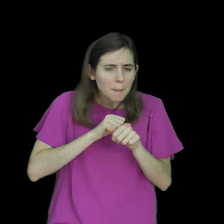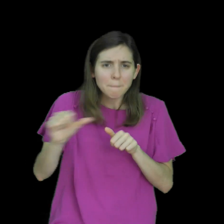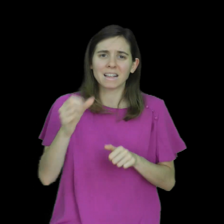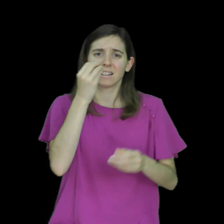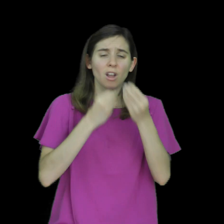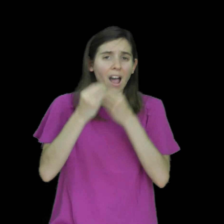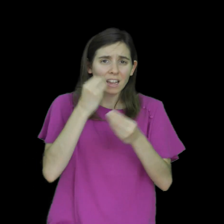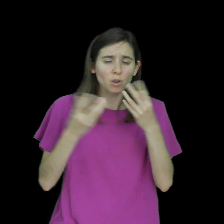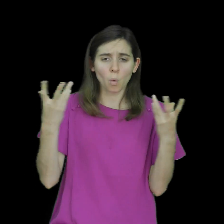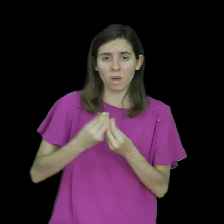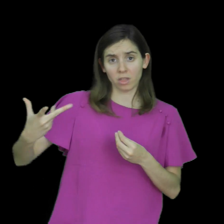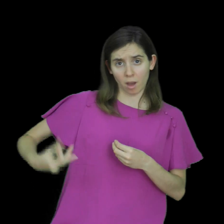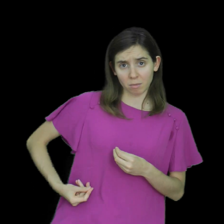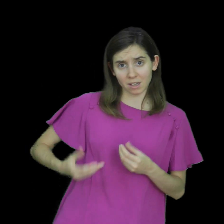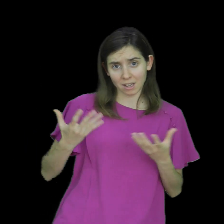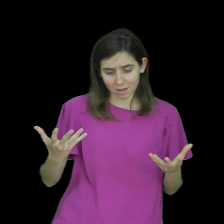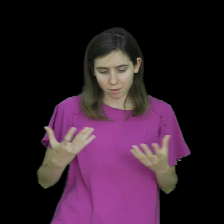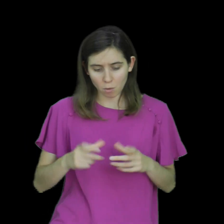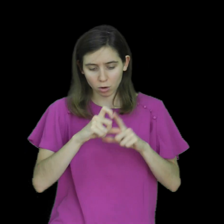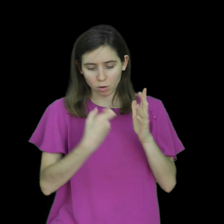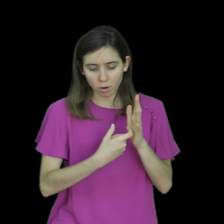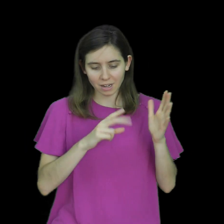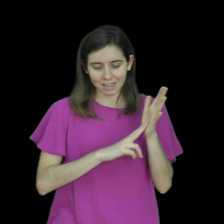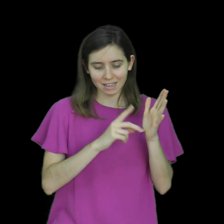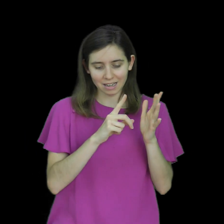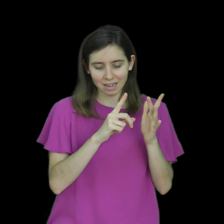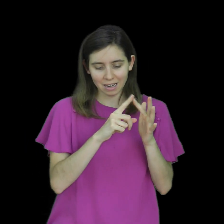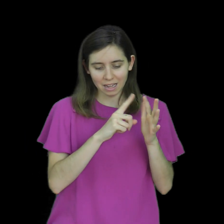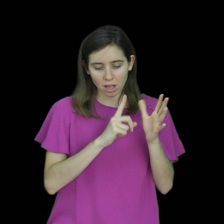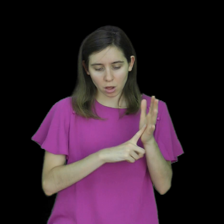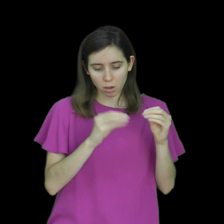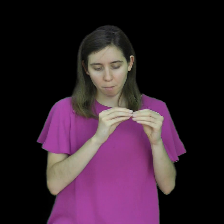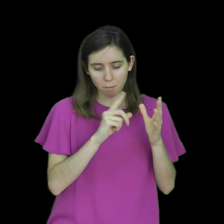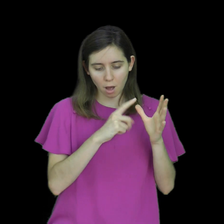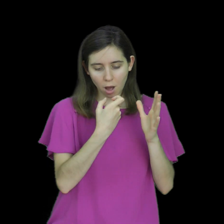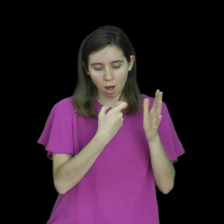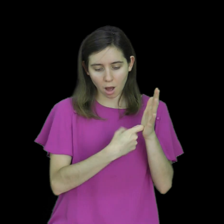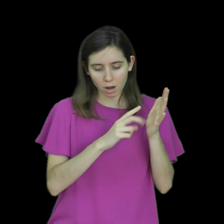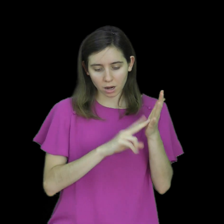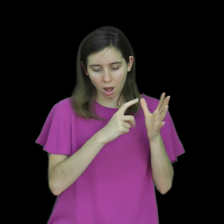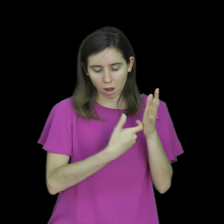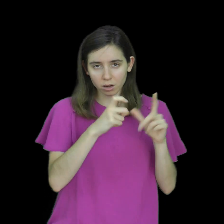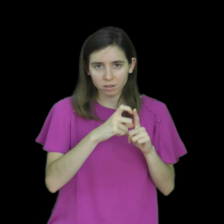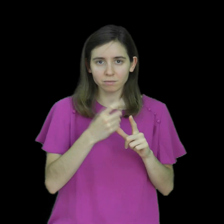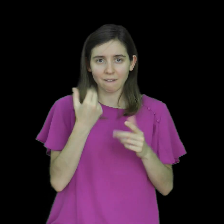Barnard set out to answer this question. The study included 100 people with type 2